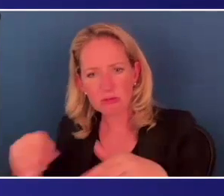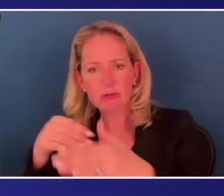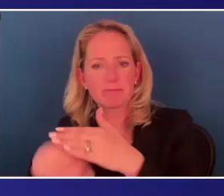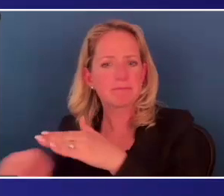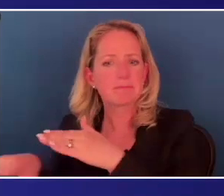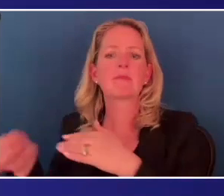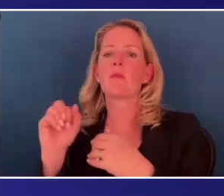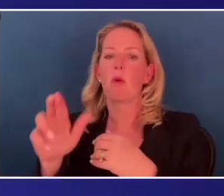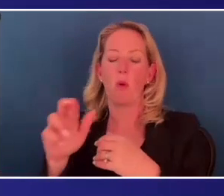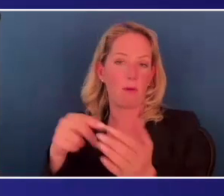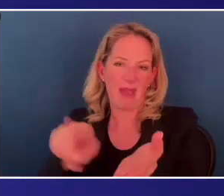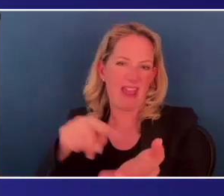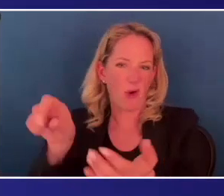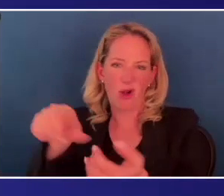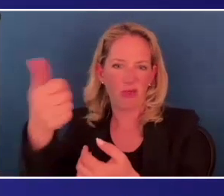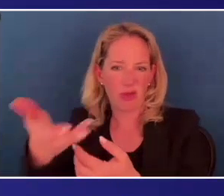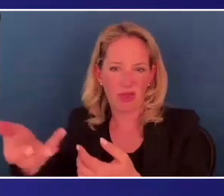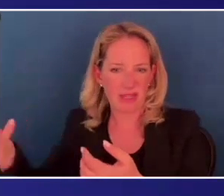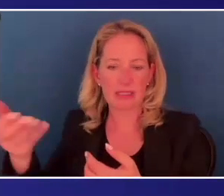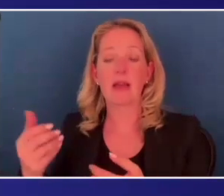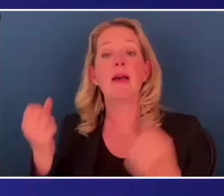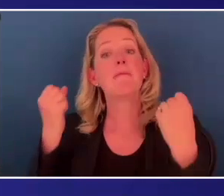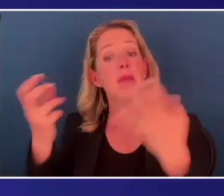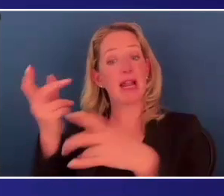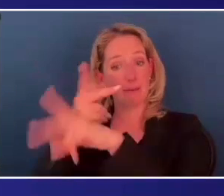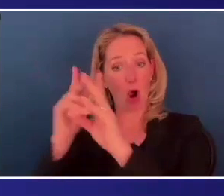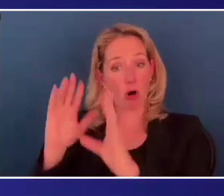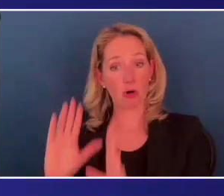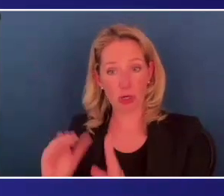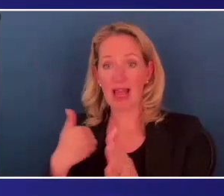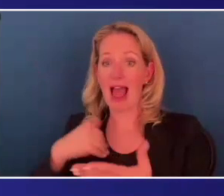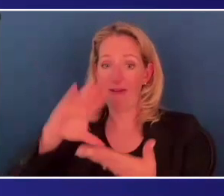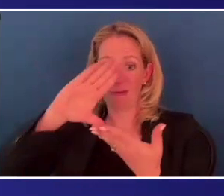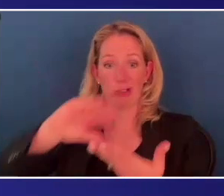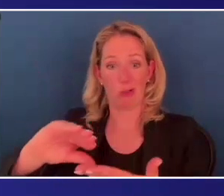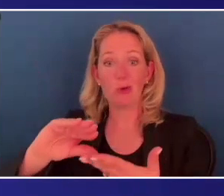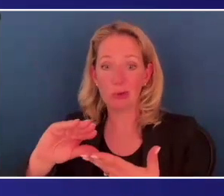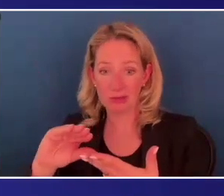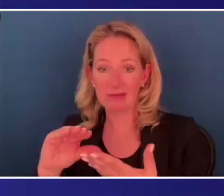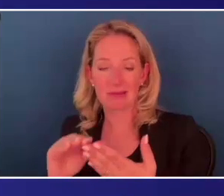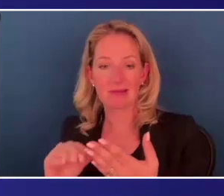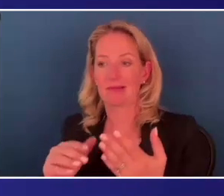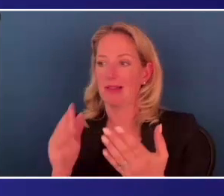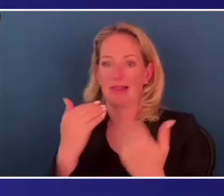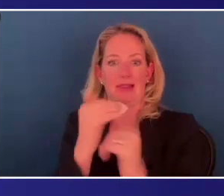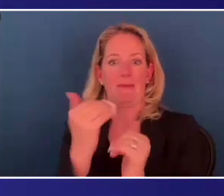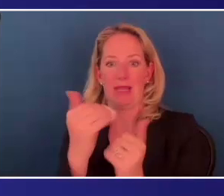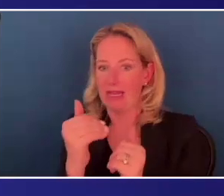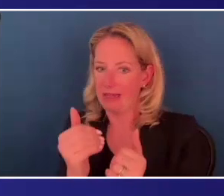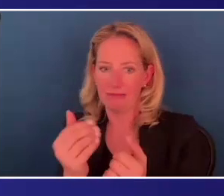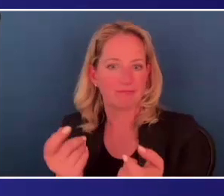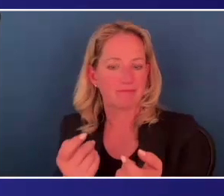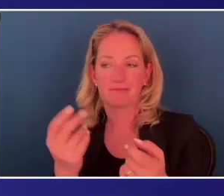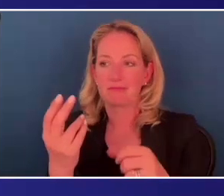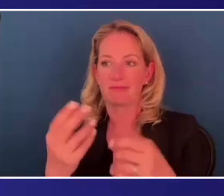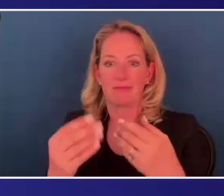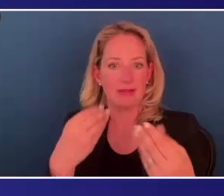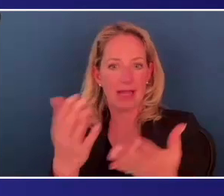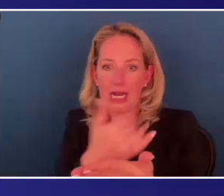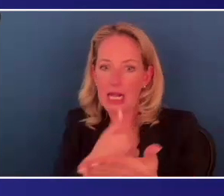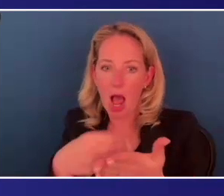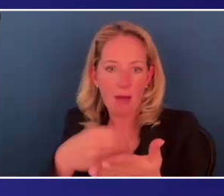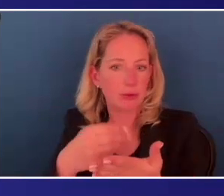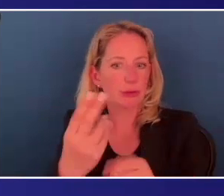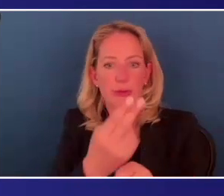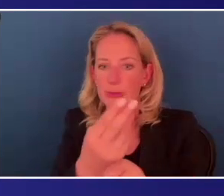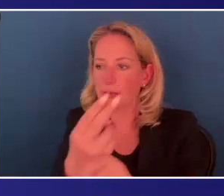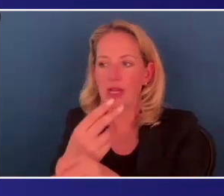Many borrowers have reduced disposable income from high loan payments and compounding interests which makes them feel they will never be able to pay off their debt.